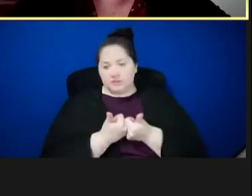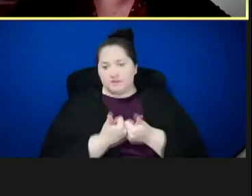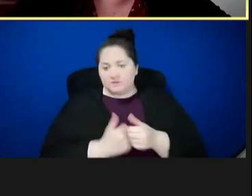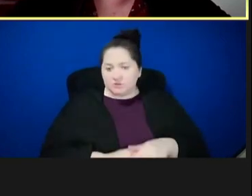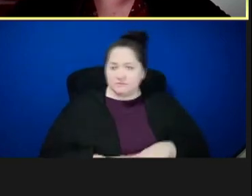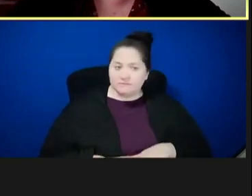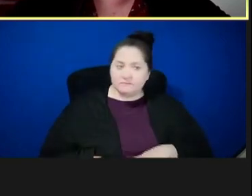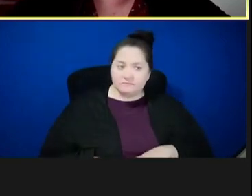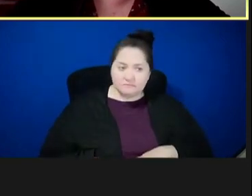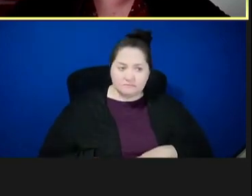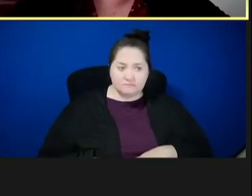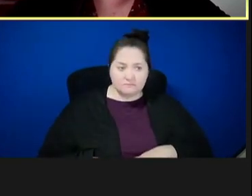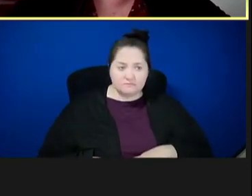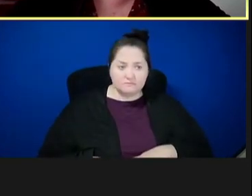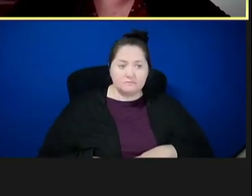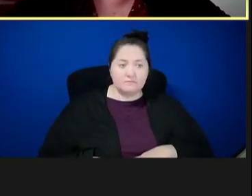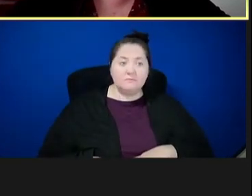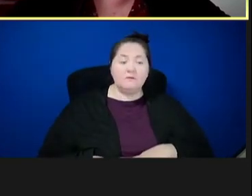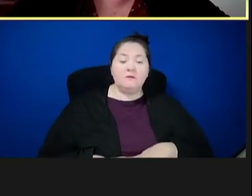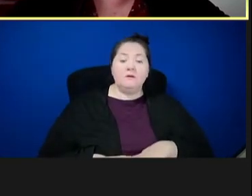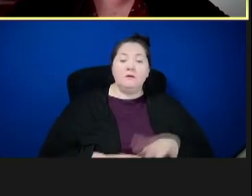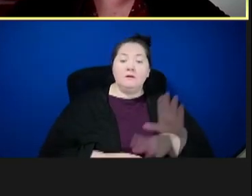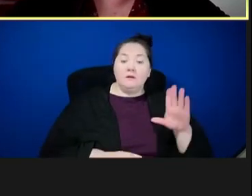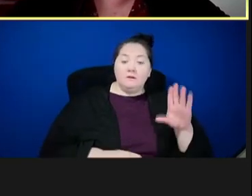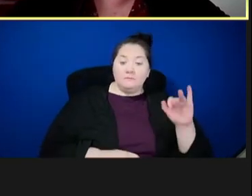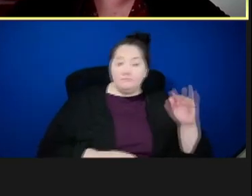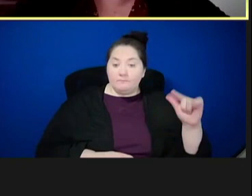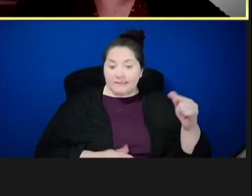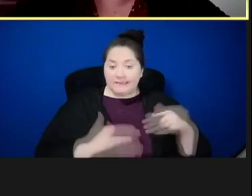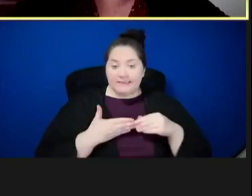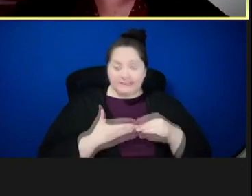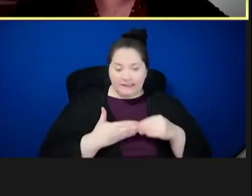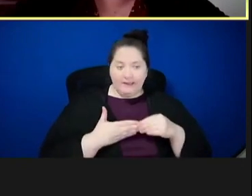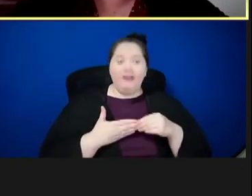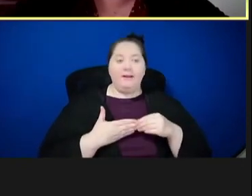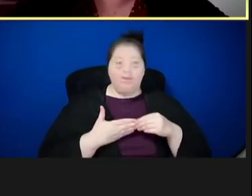We developed a billing guide that we just recently released to help clarify for facilities and for